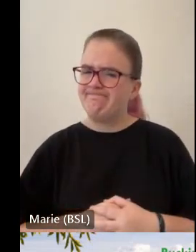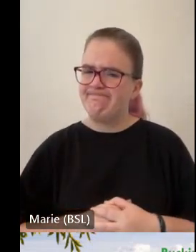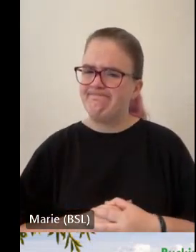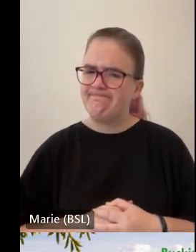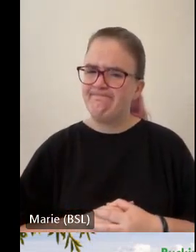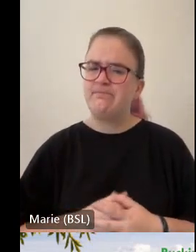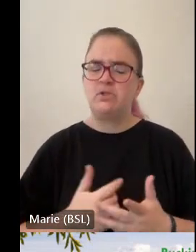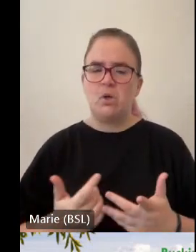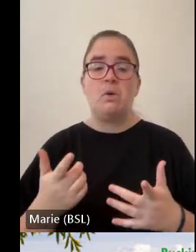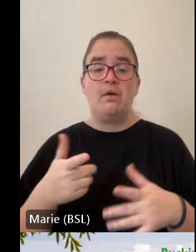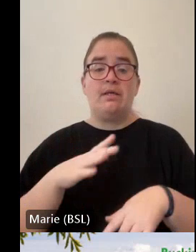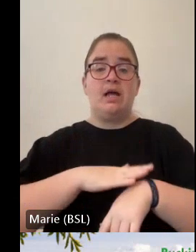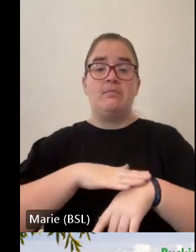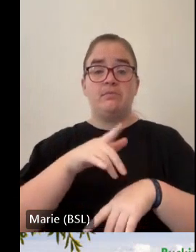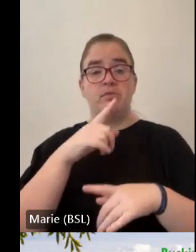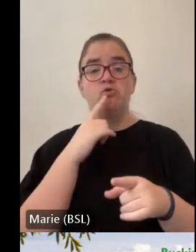So in this case, talk talk, which is quite common.